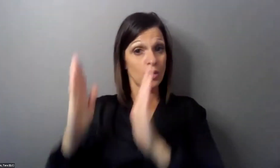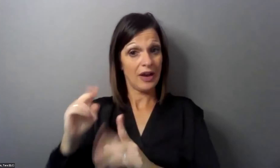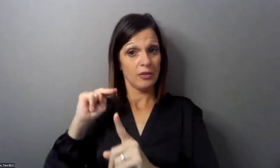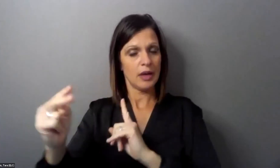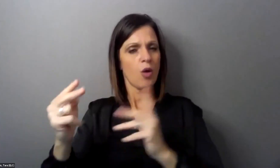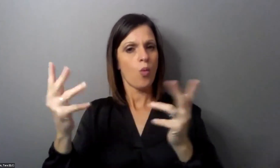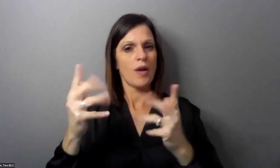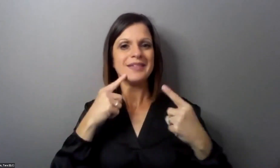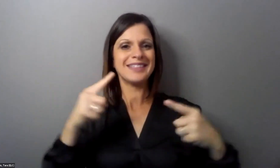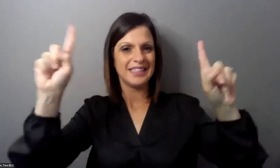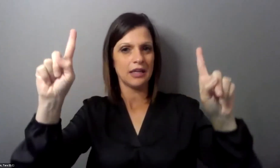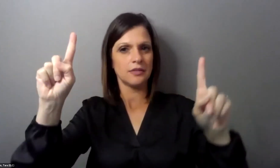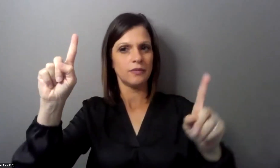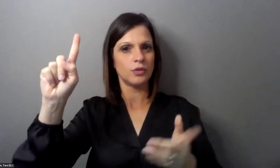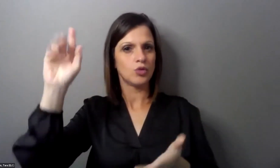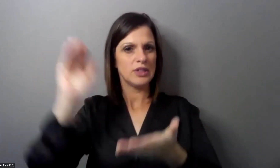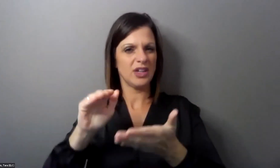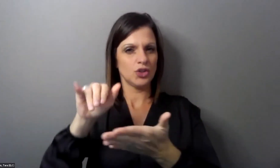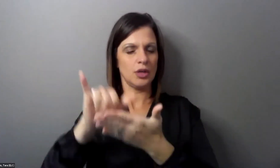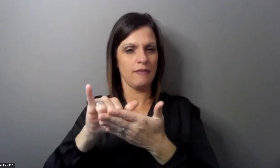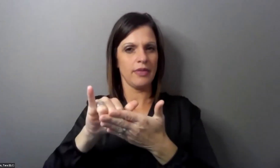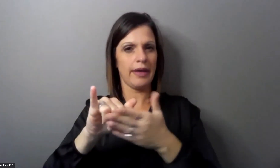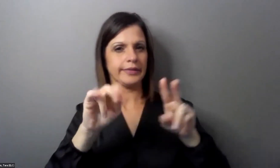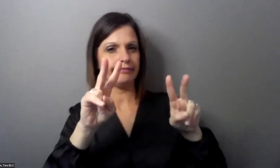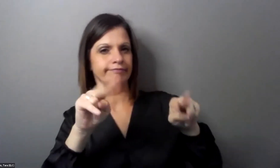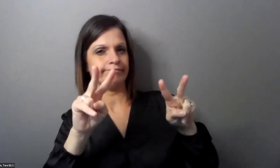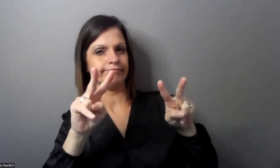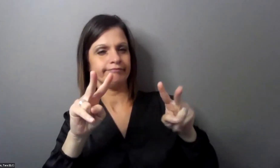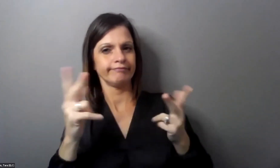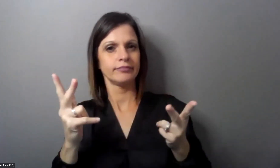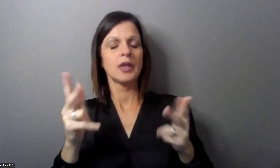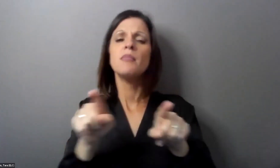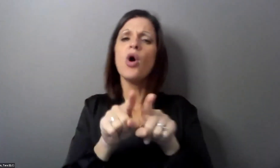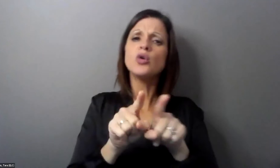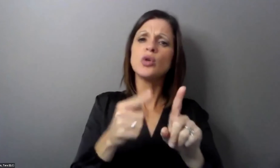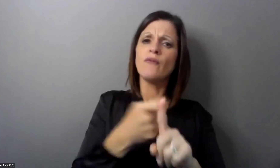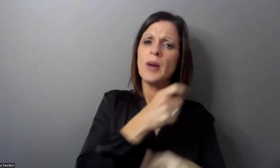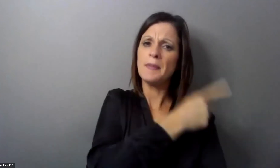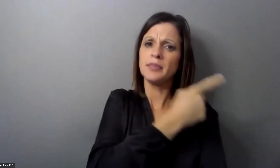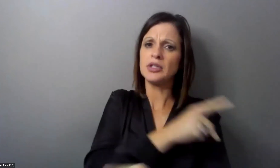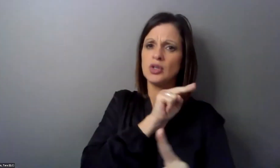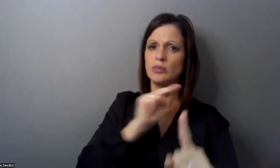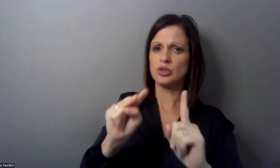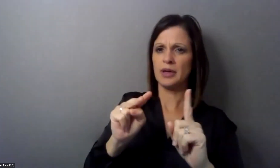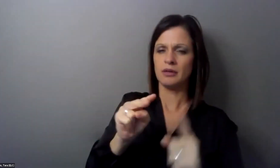stigma reduction look like in some of the barriers but also from the patient perspective.